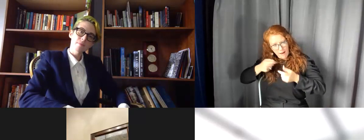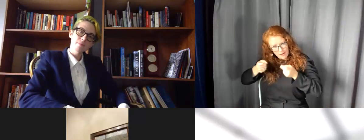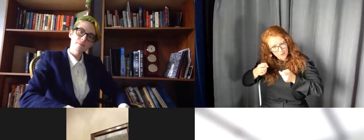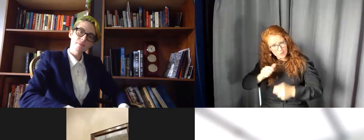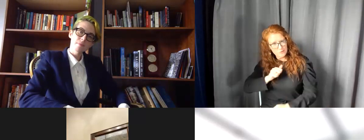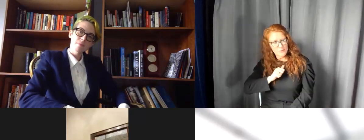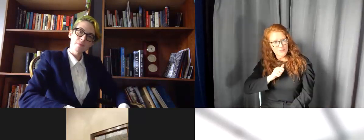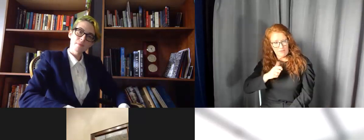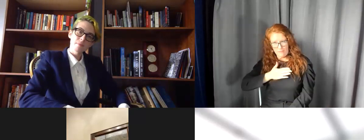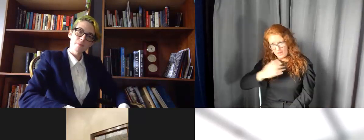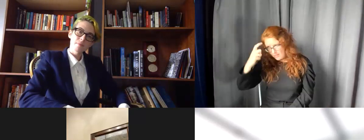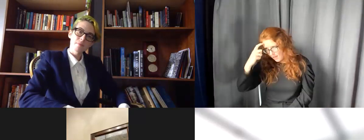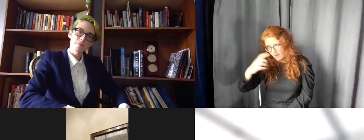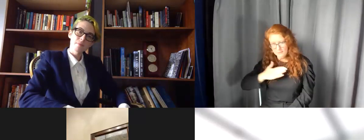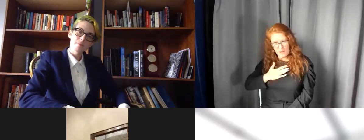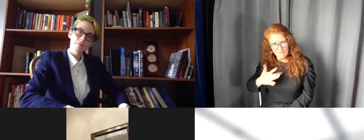Jordan Radford: it's really sad to think that